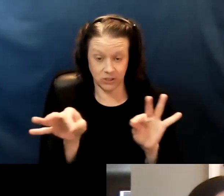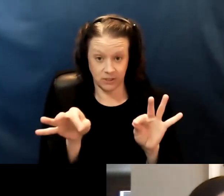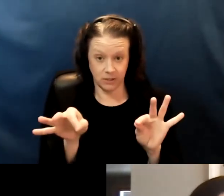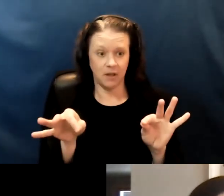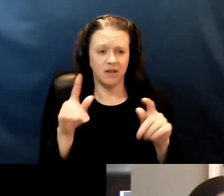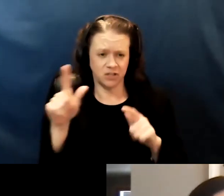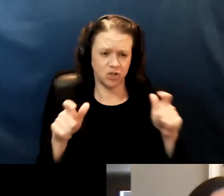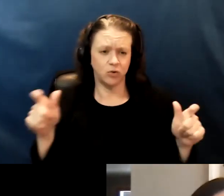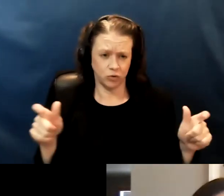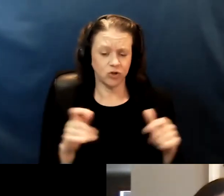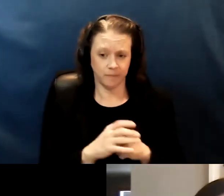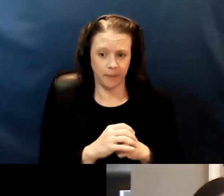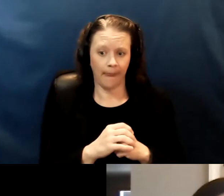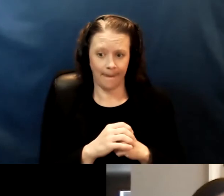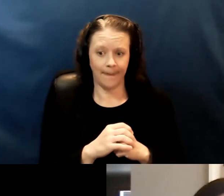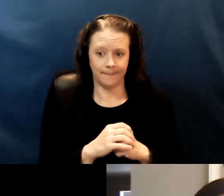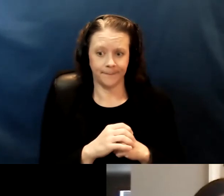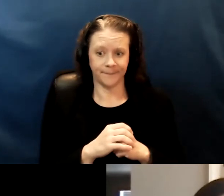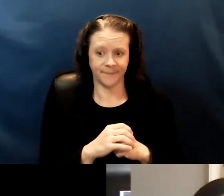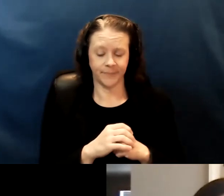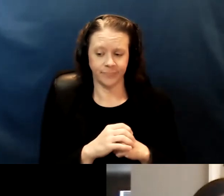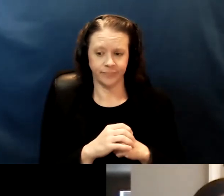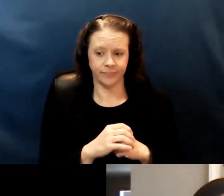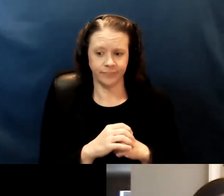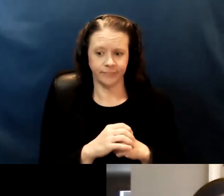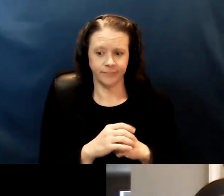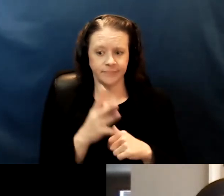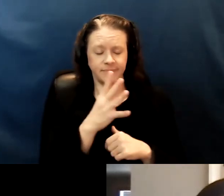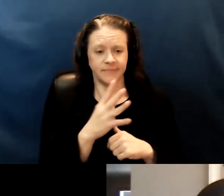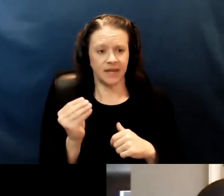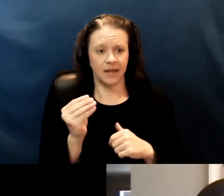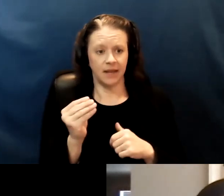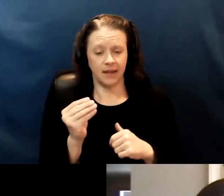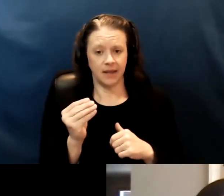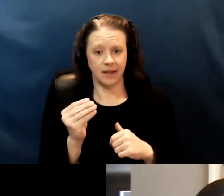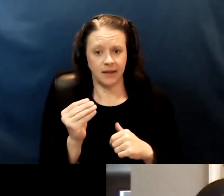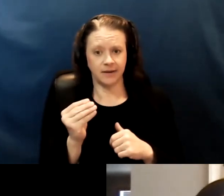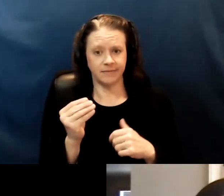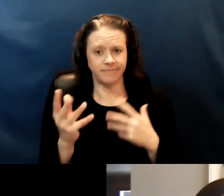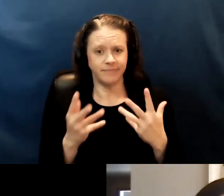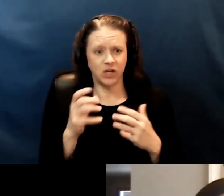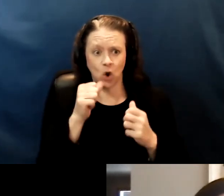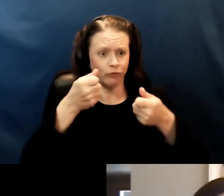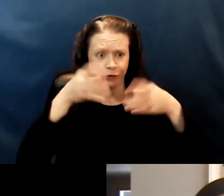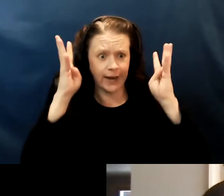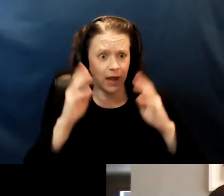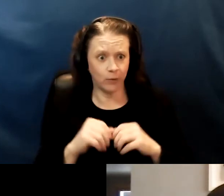And don't freak out about being perfect. You know? Like